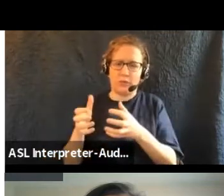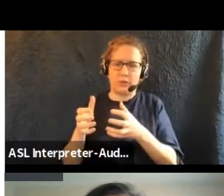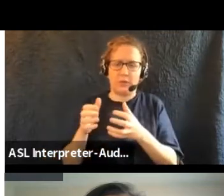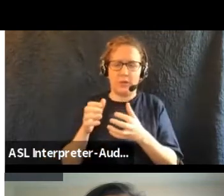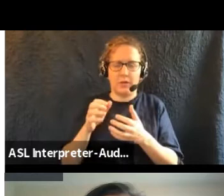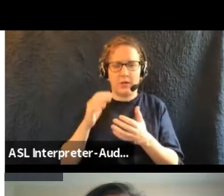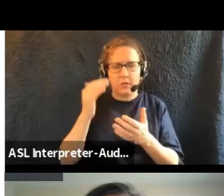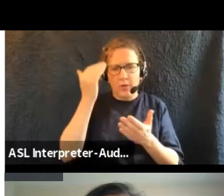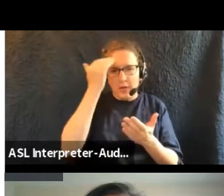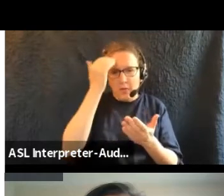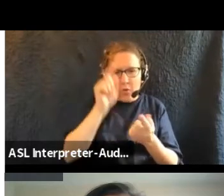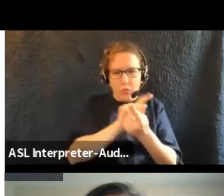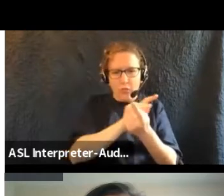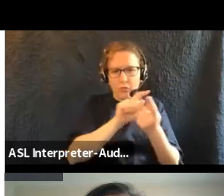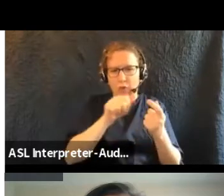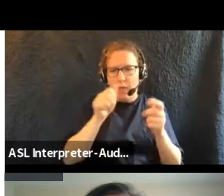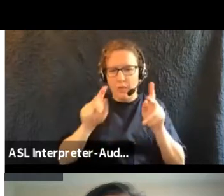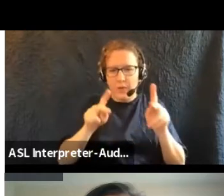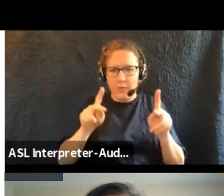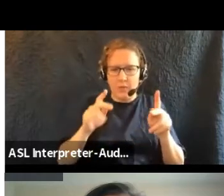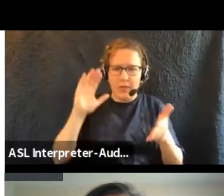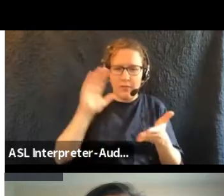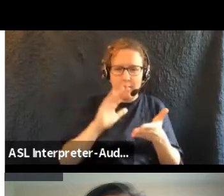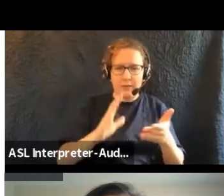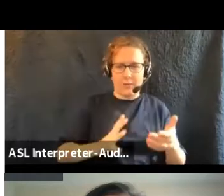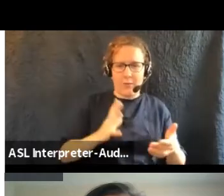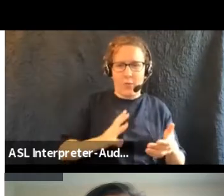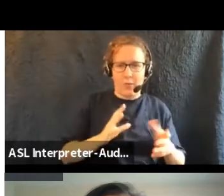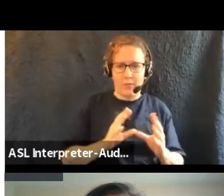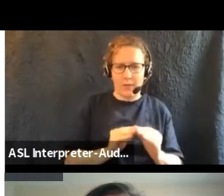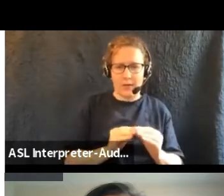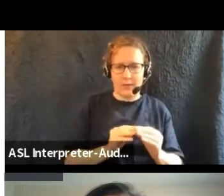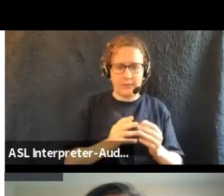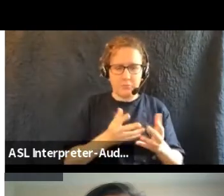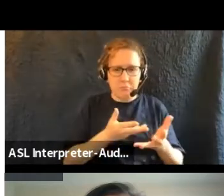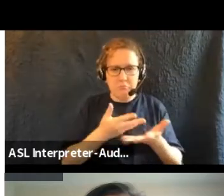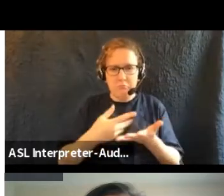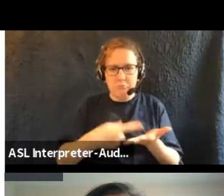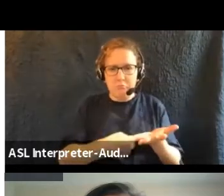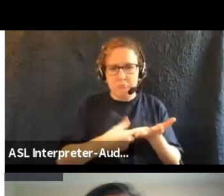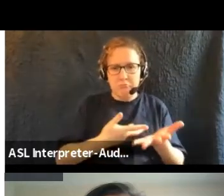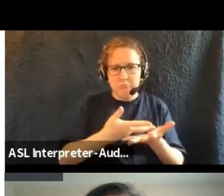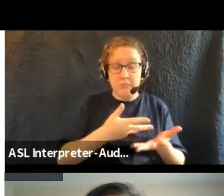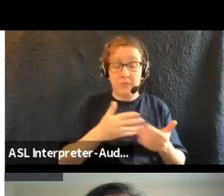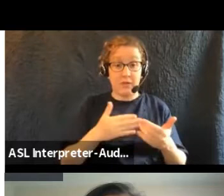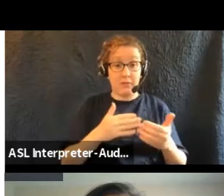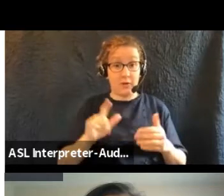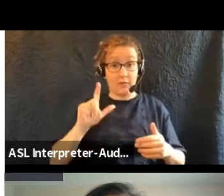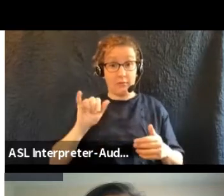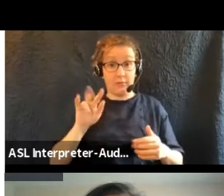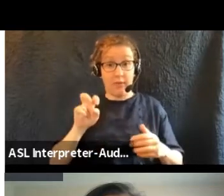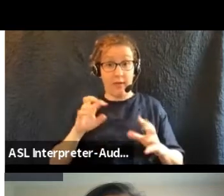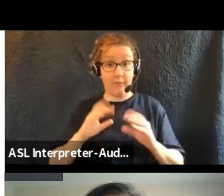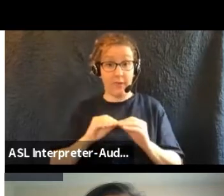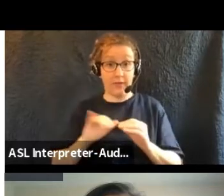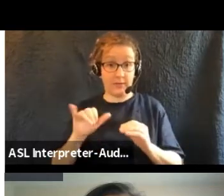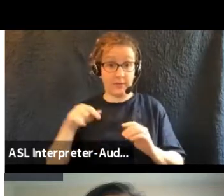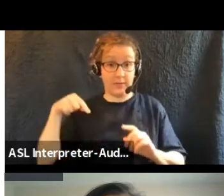people in less formal meetings, even in live meetings like this one.